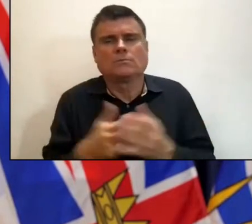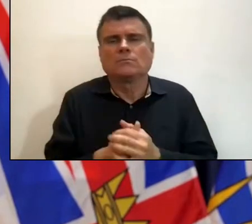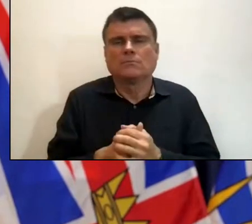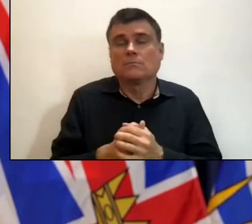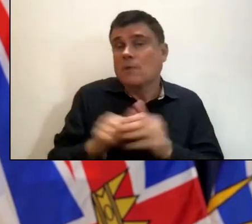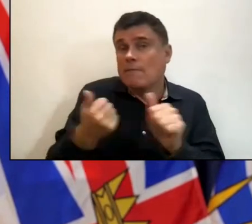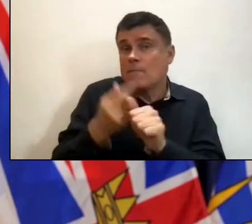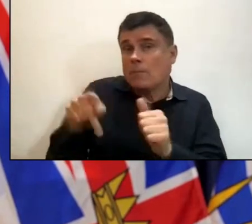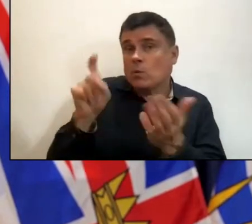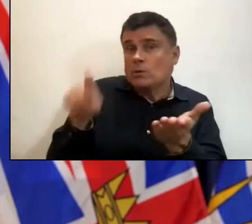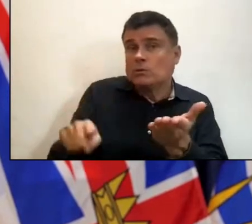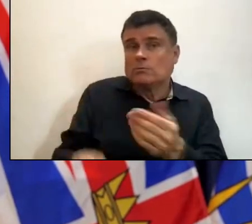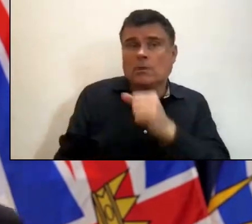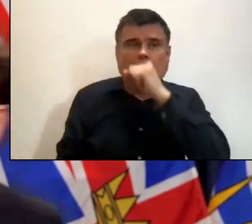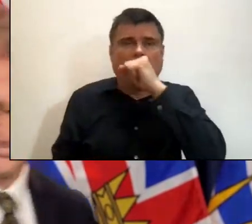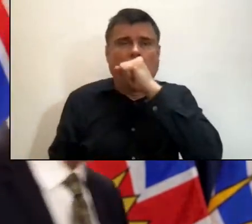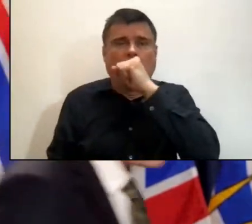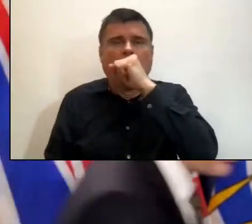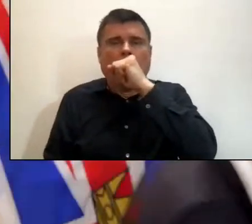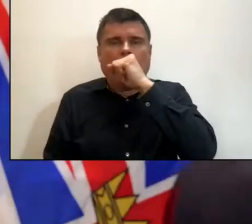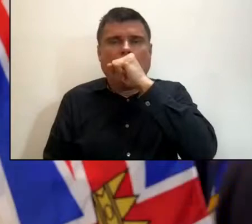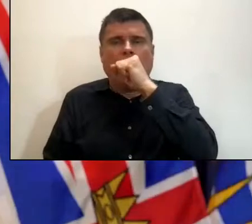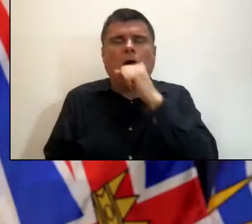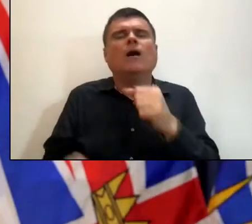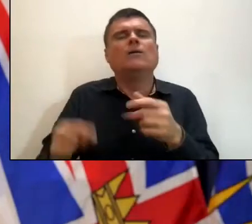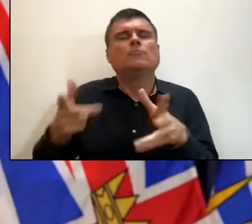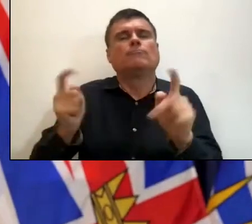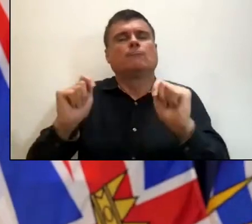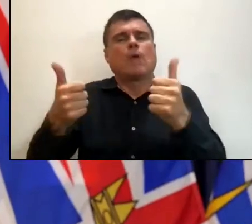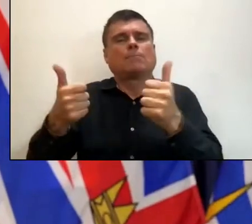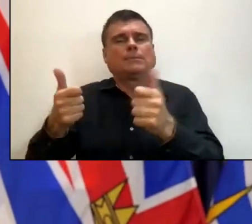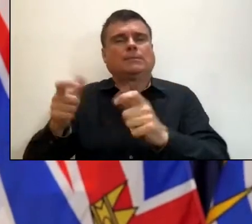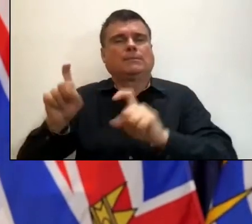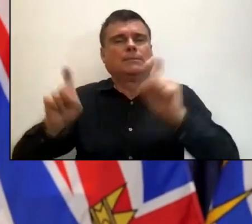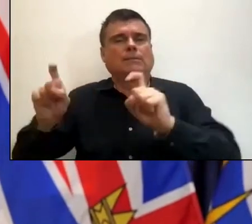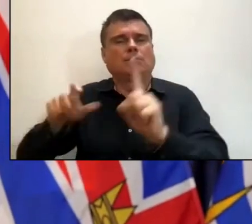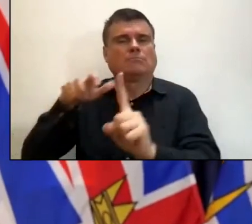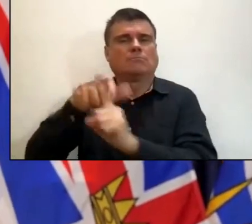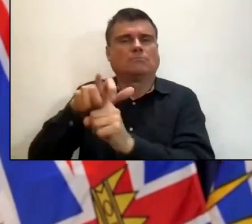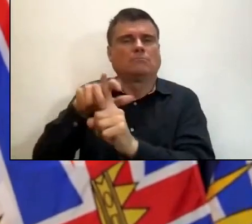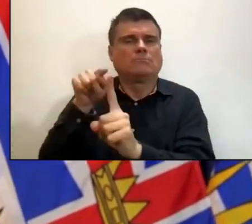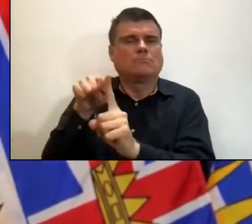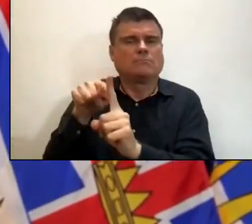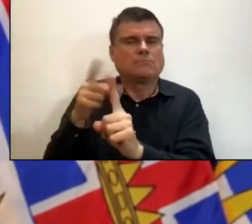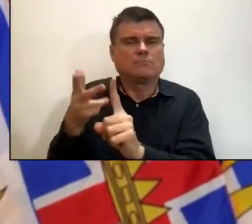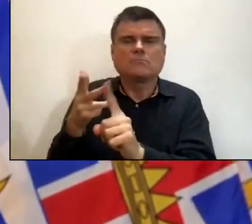the question of rapid test. I'm wondering why you were not